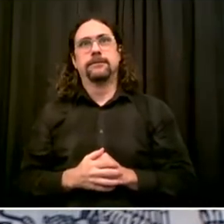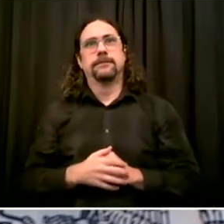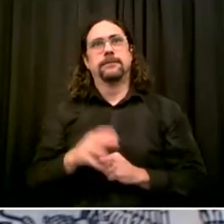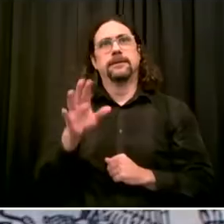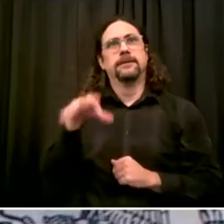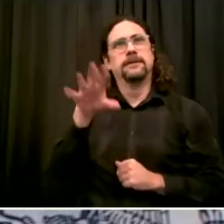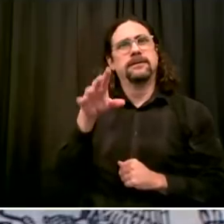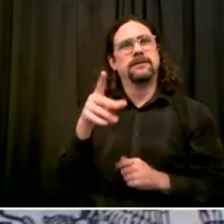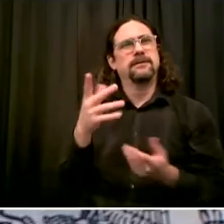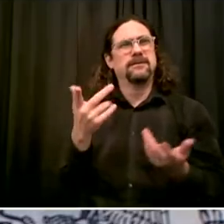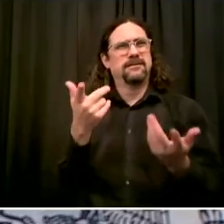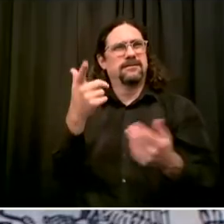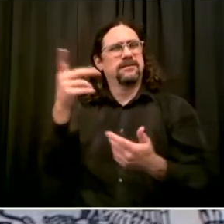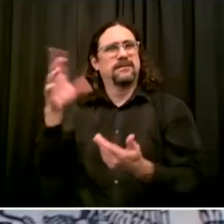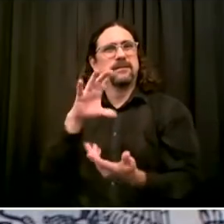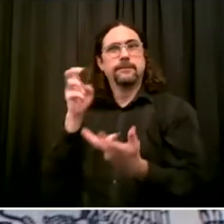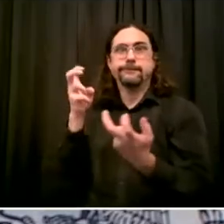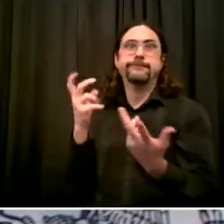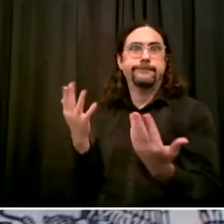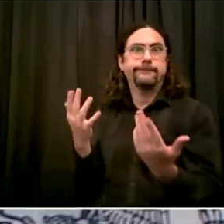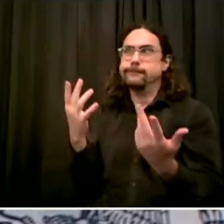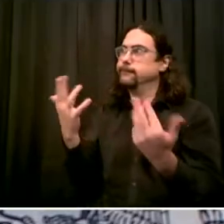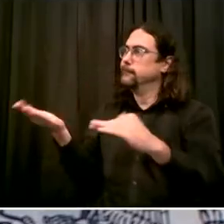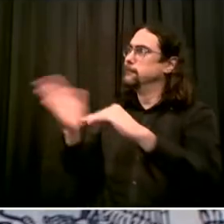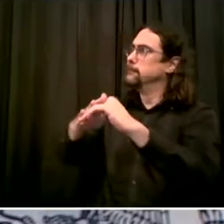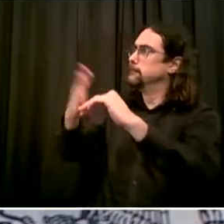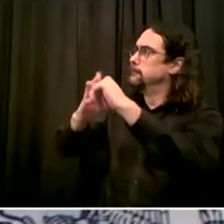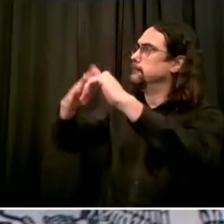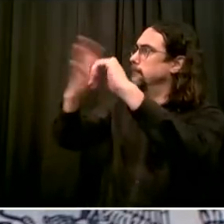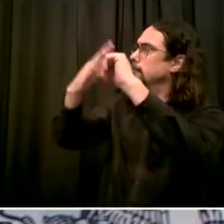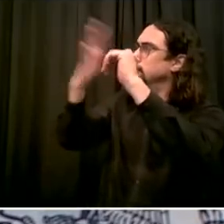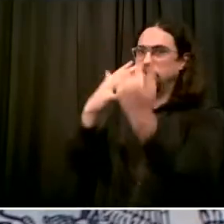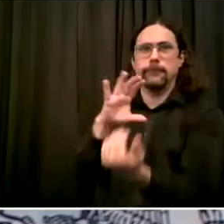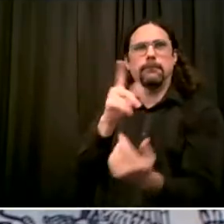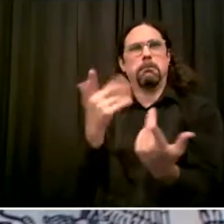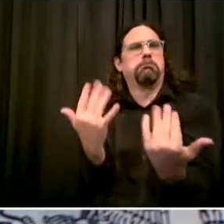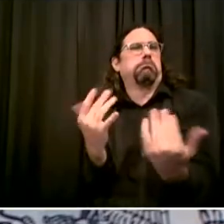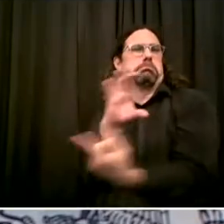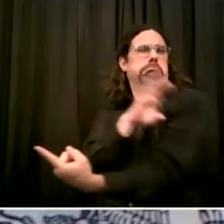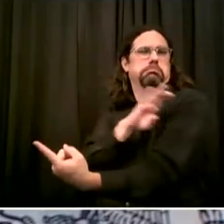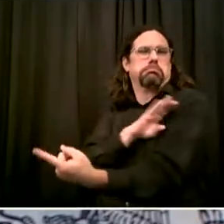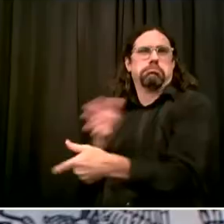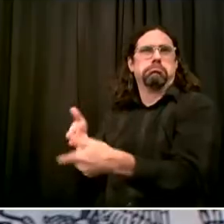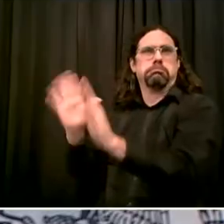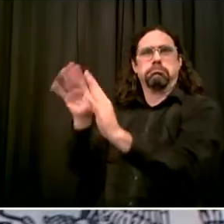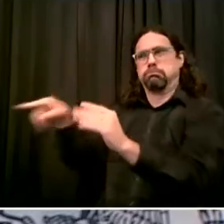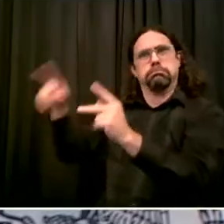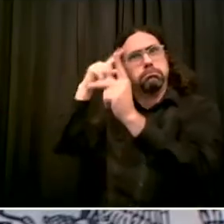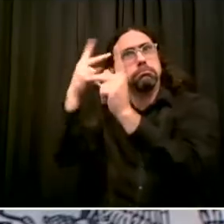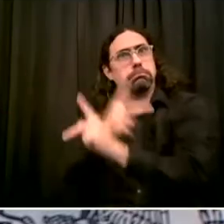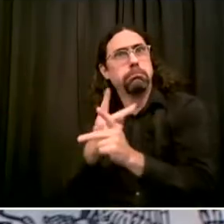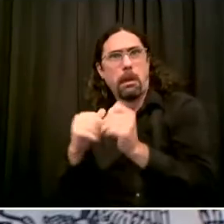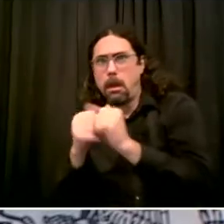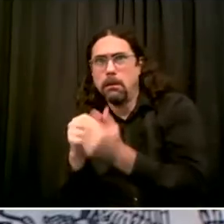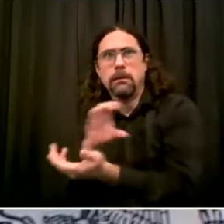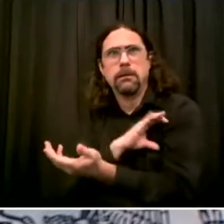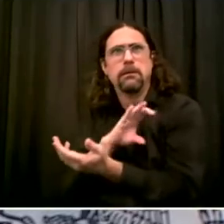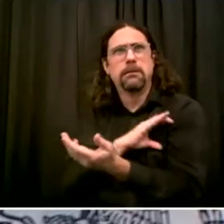GIVE THIS PROGRAM BEFORE YOU YSA, MORE IMMEDIATE ACTION IS IS REQUIRED. YES THERE IS A